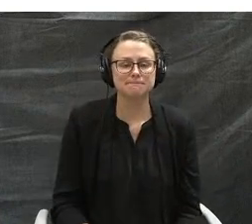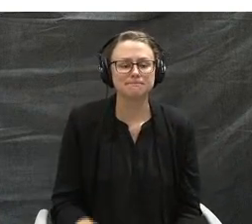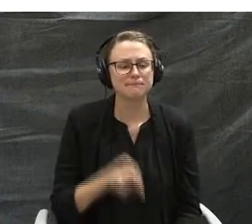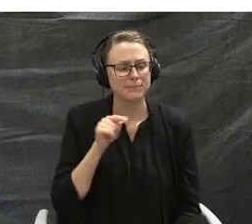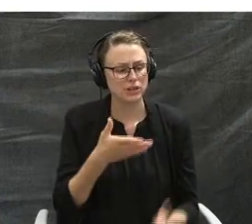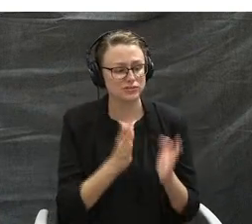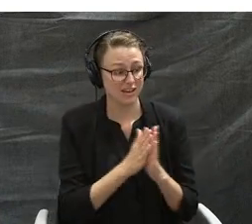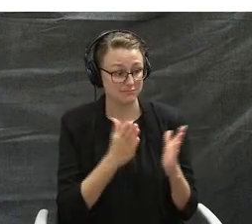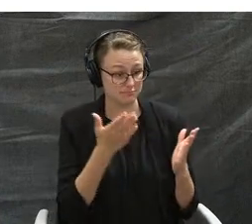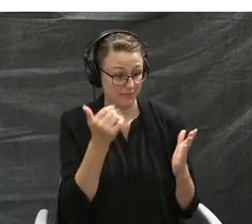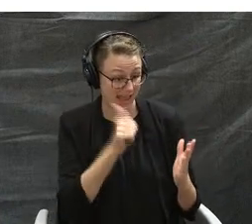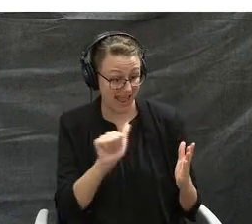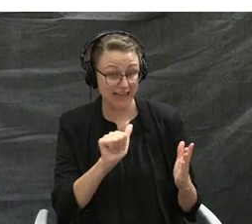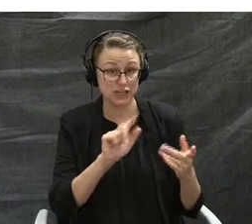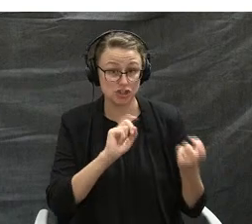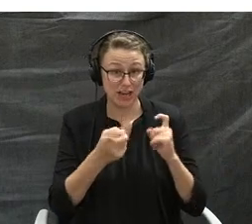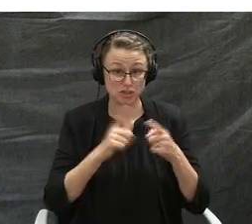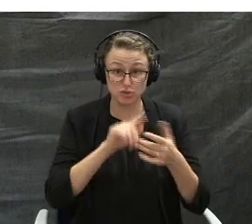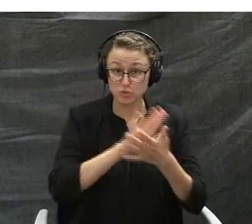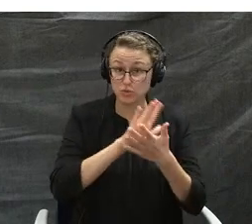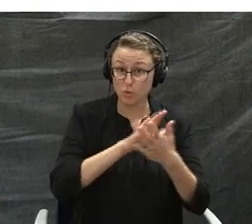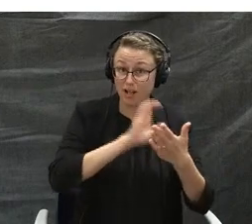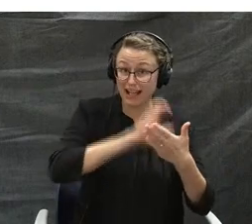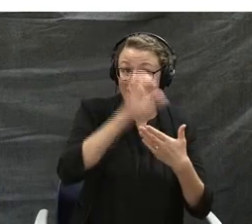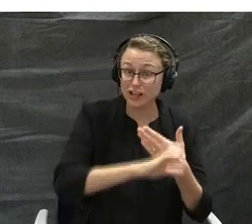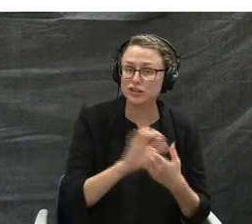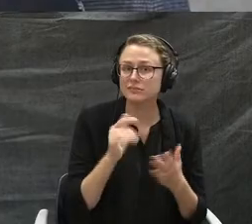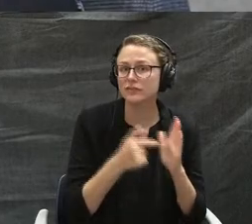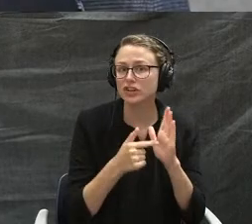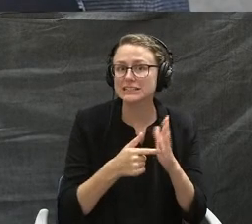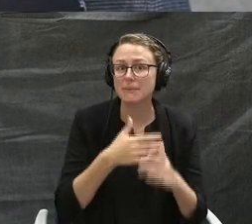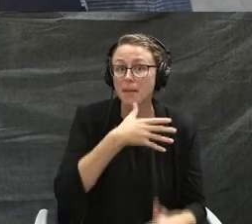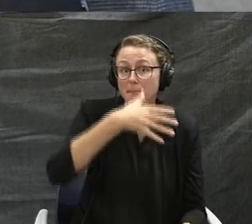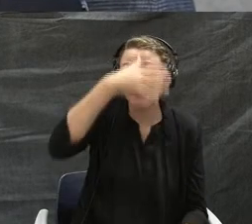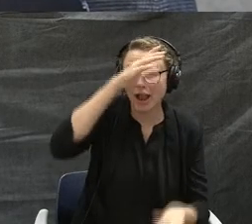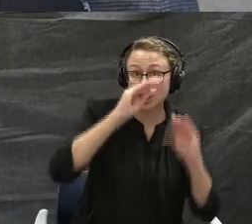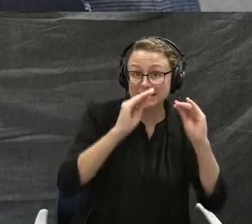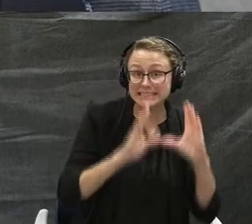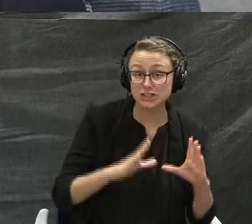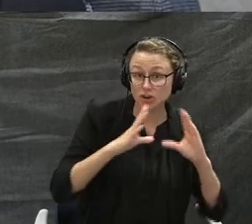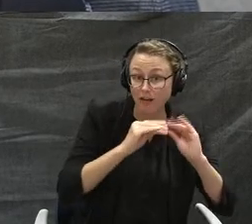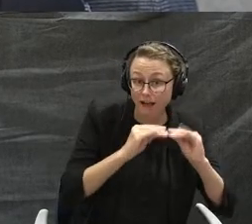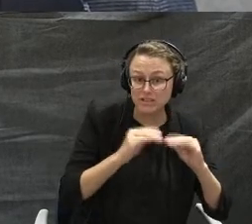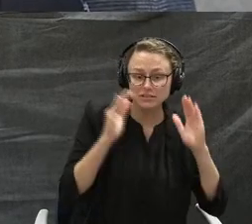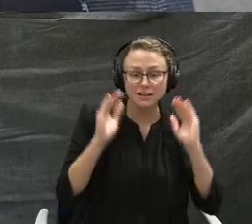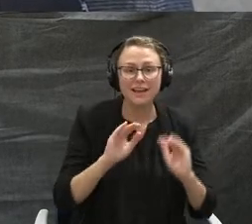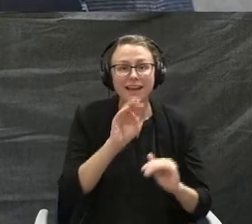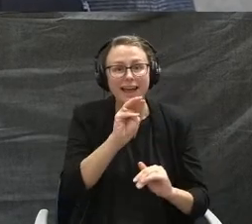changes to the school calendar? For example, parent teacher conferences? Me, a teacher planning days as a